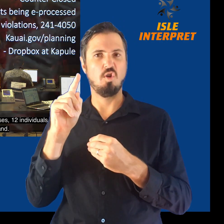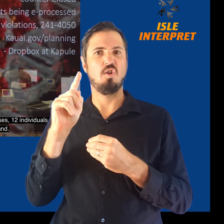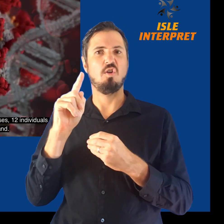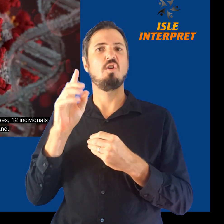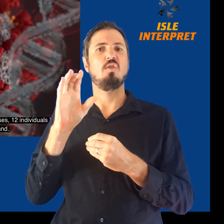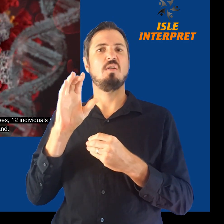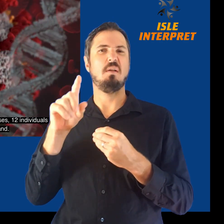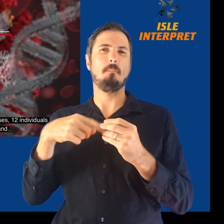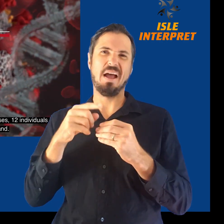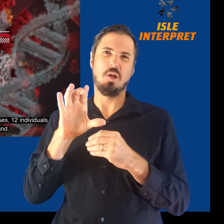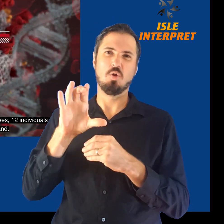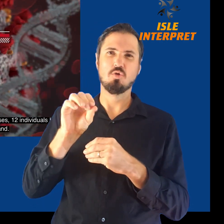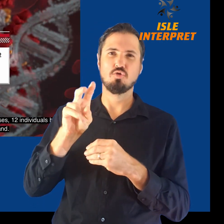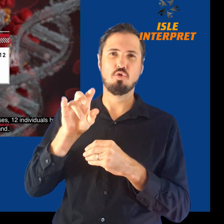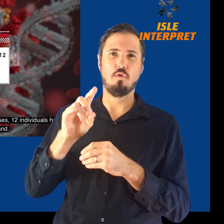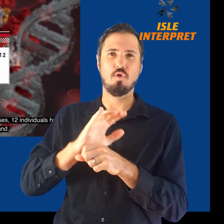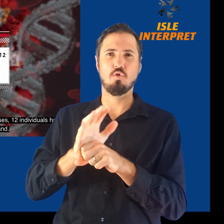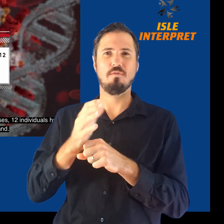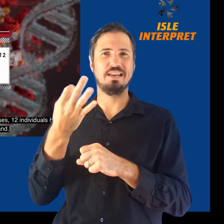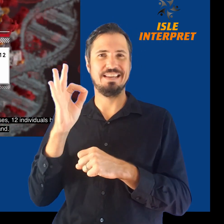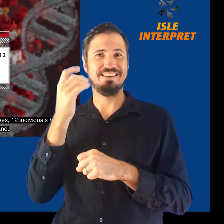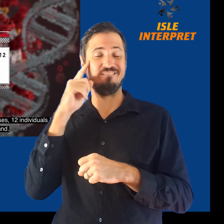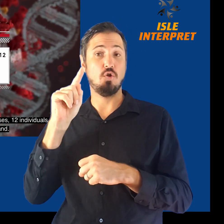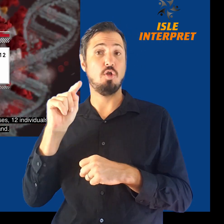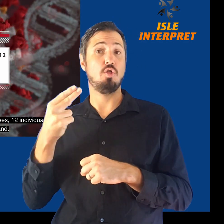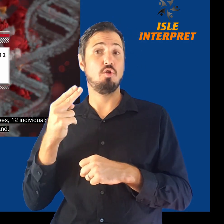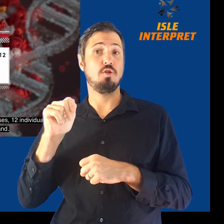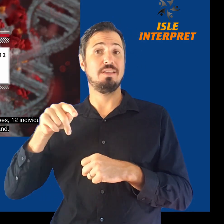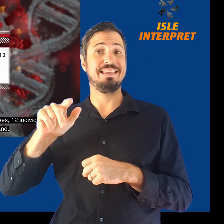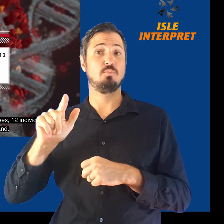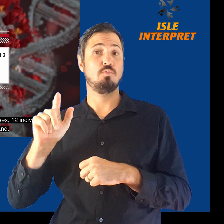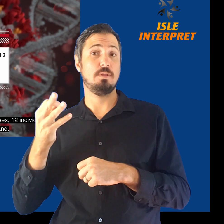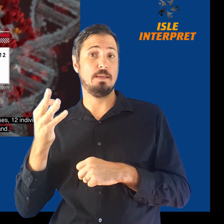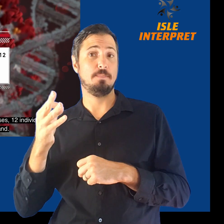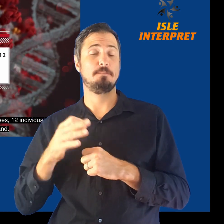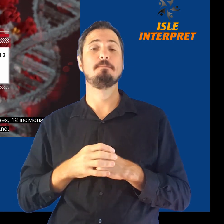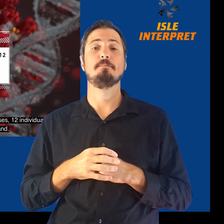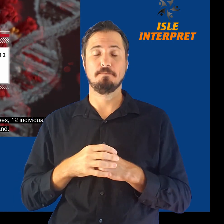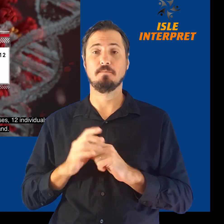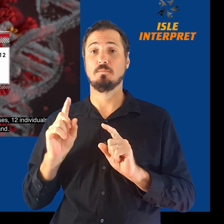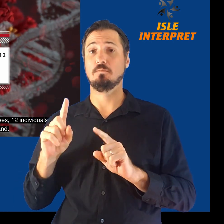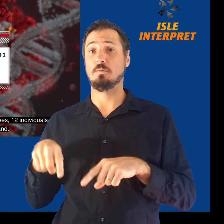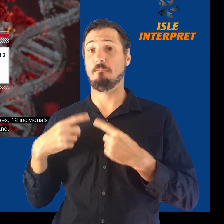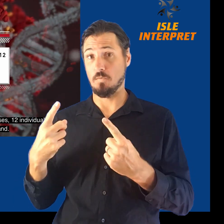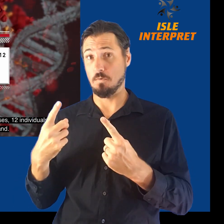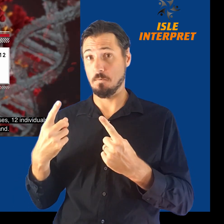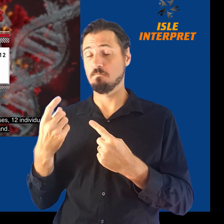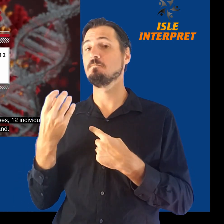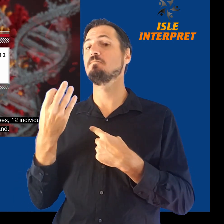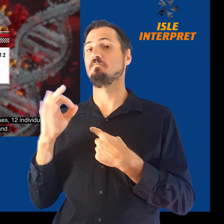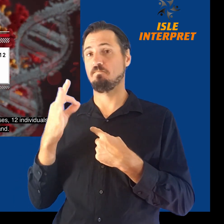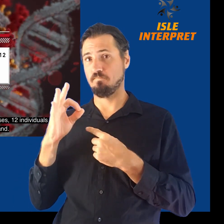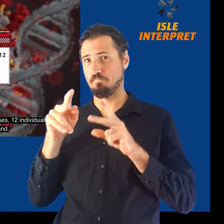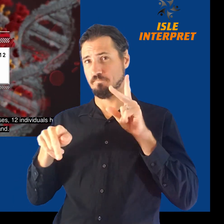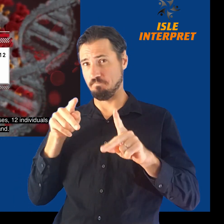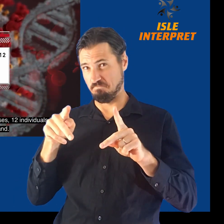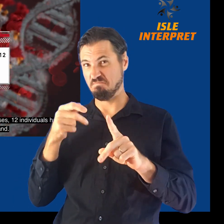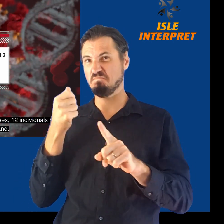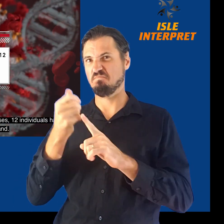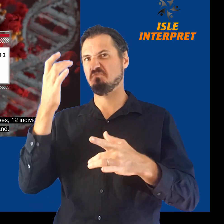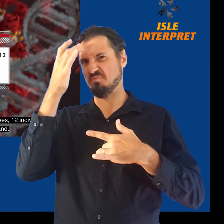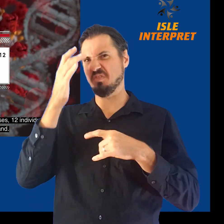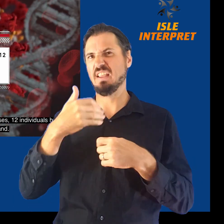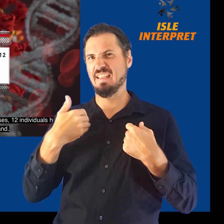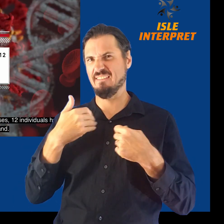The total number of confirmed cases remains at 19. Of those 19 cases, 12 individuals have either recovered or returned home to the mainland.